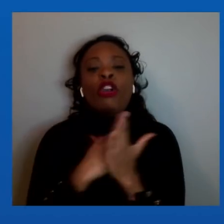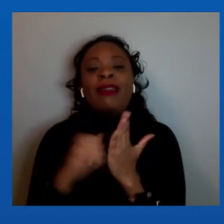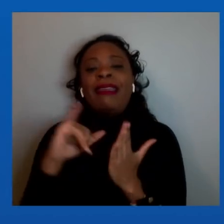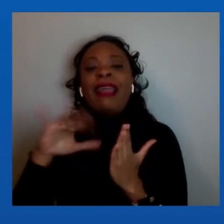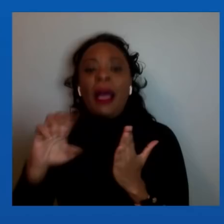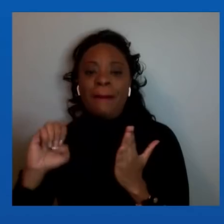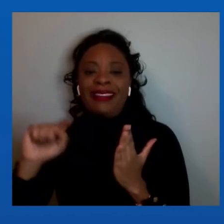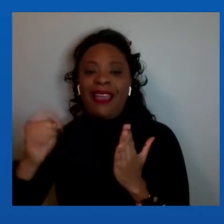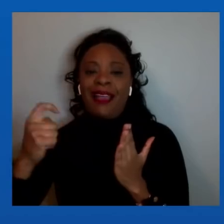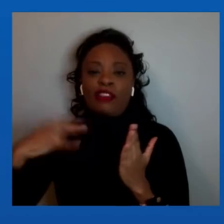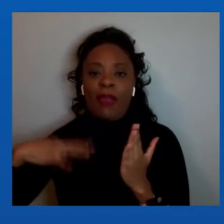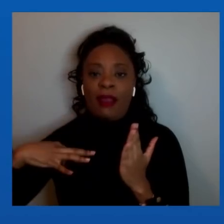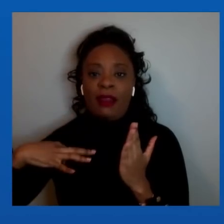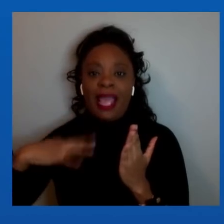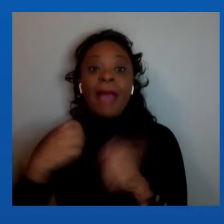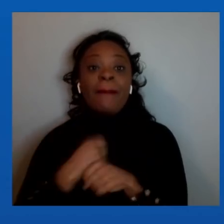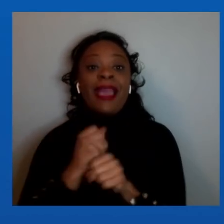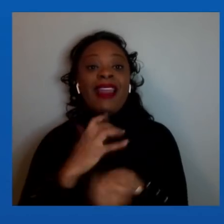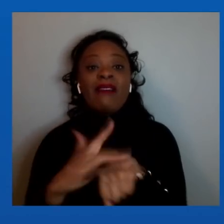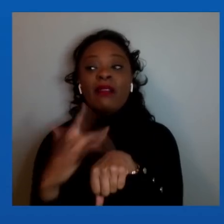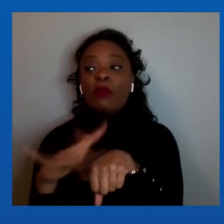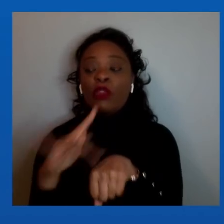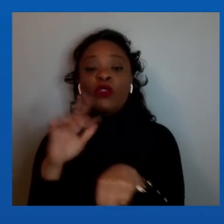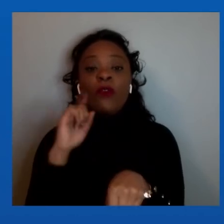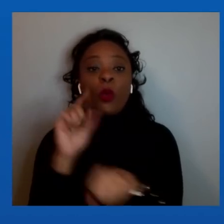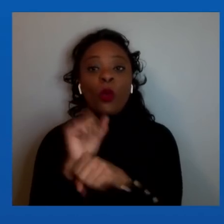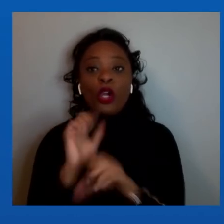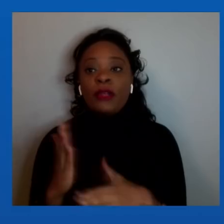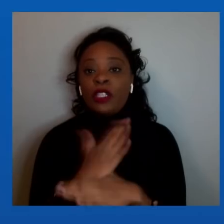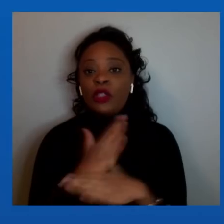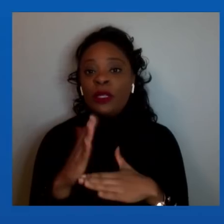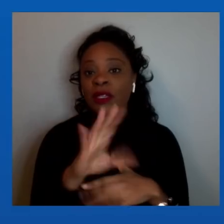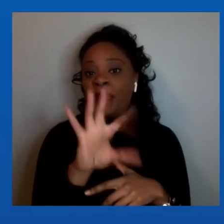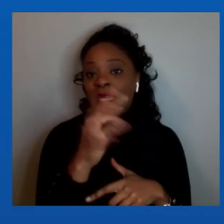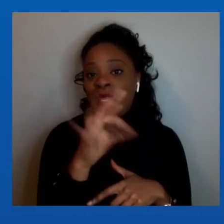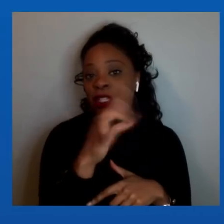and made it available to workers between 19 and 24 years of age,